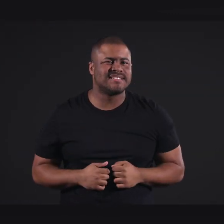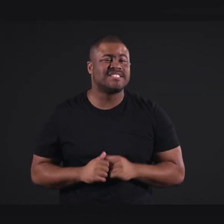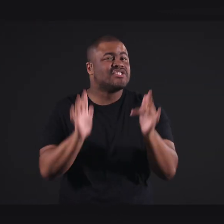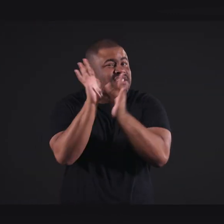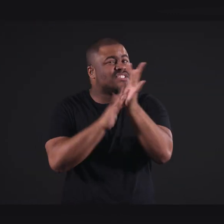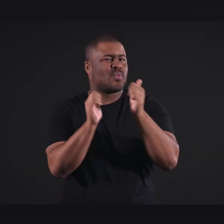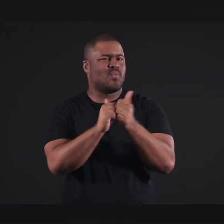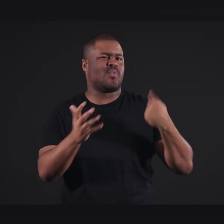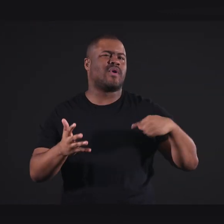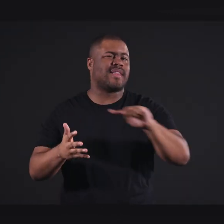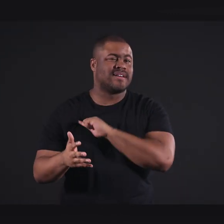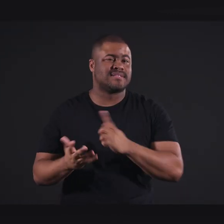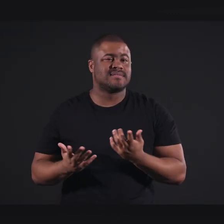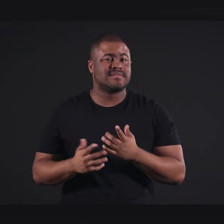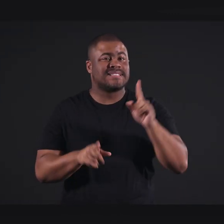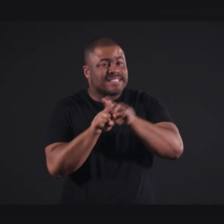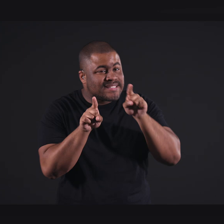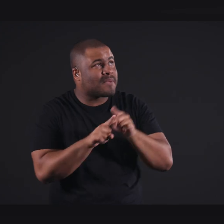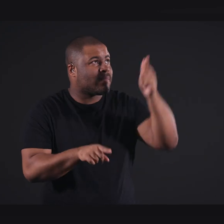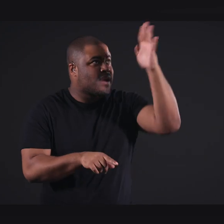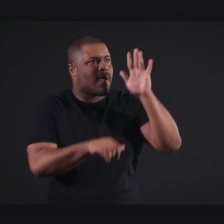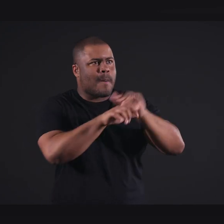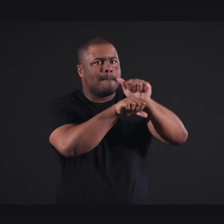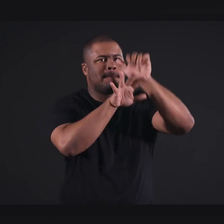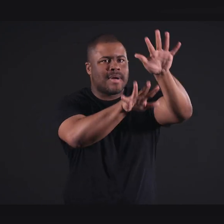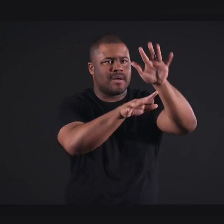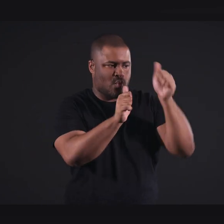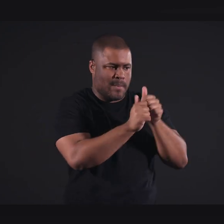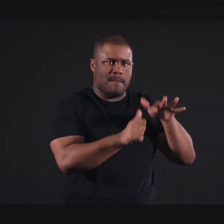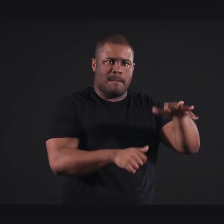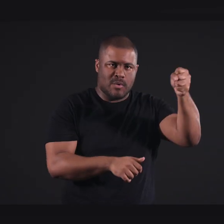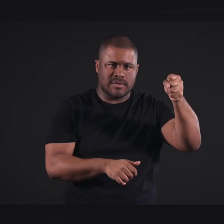Jesus is with us as God was on the mountain with Moses.